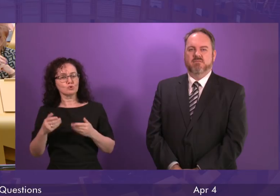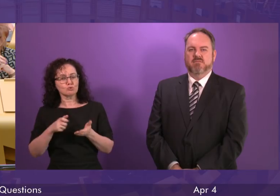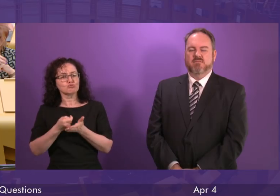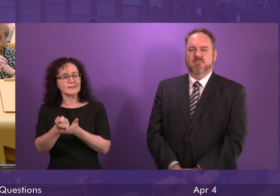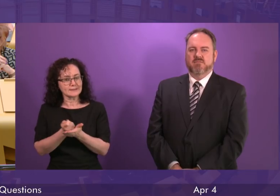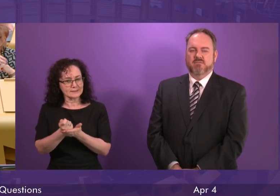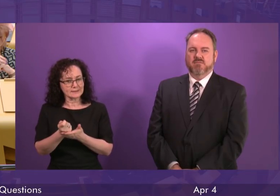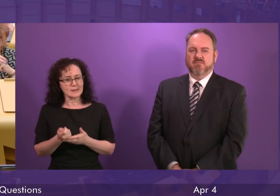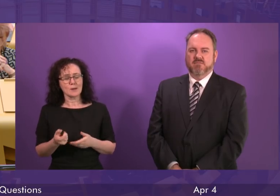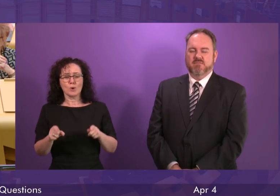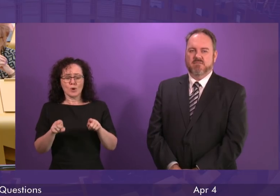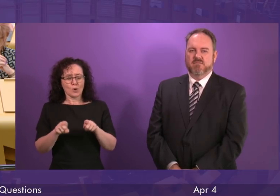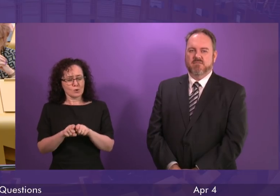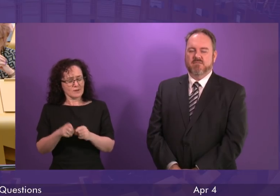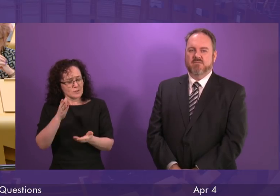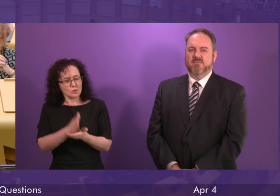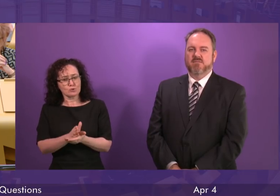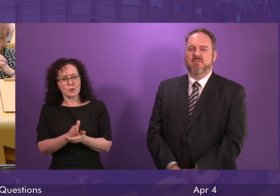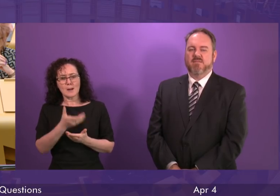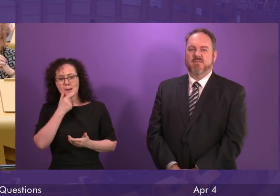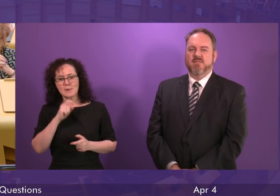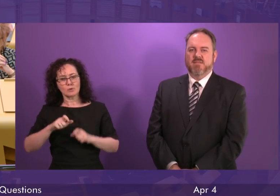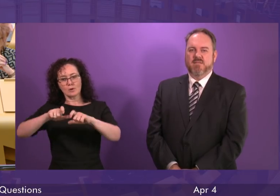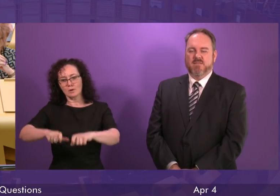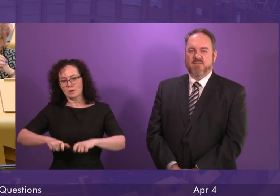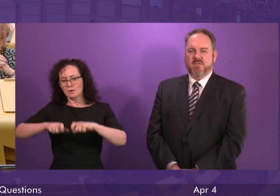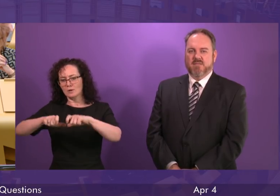families do not stay in unsuitable accommodation, such as bed and breakfast accommodation, for